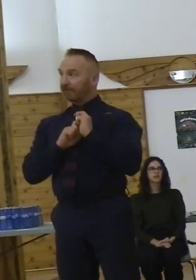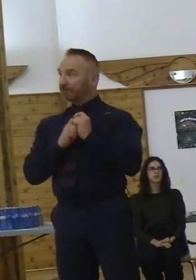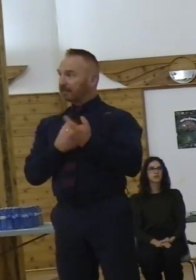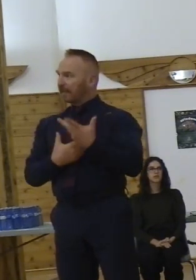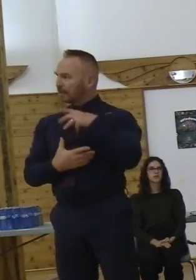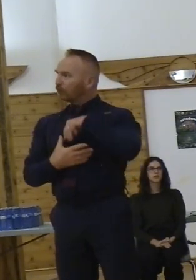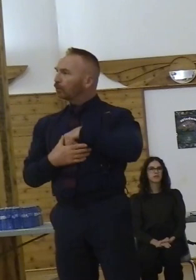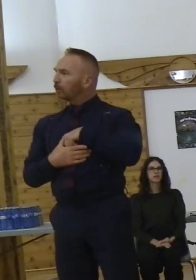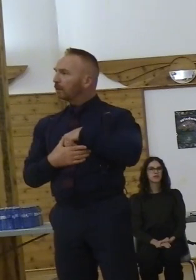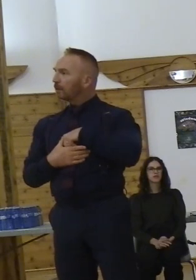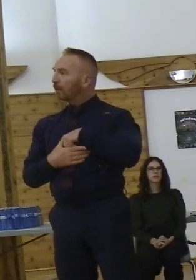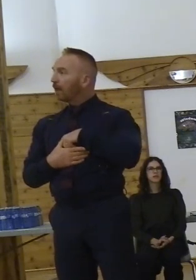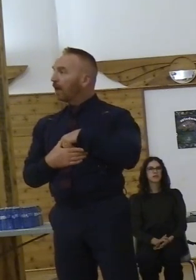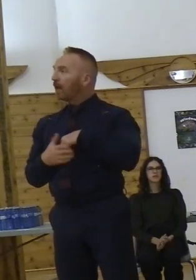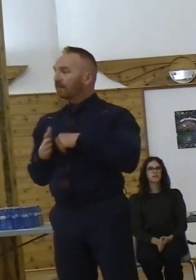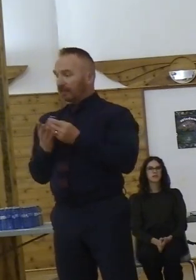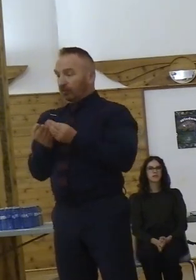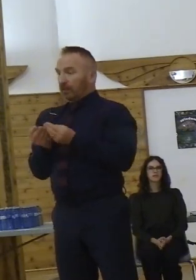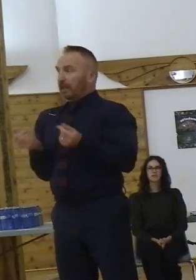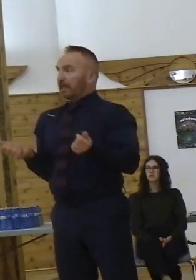It's a healing gift, we share that.